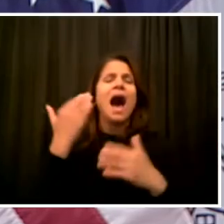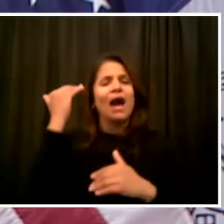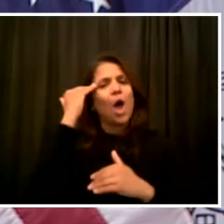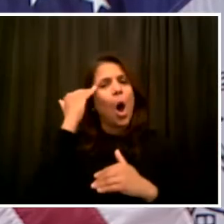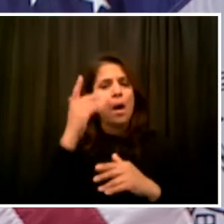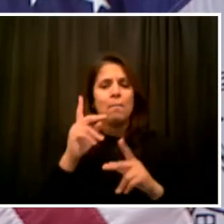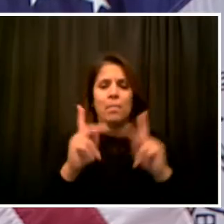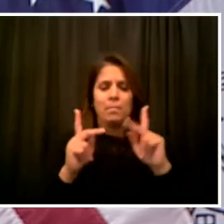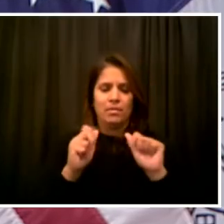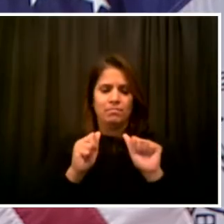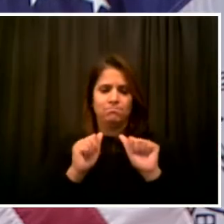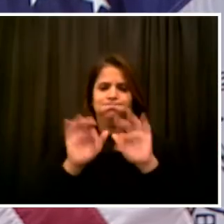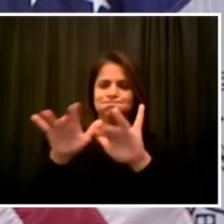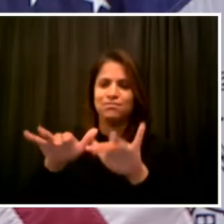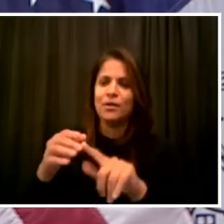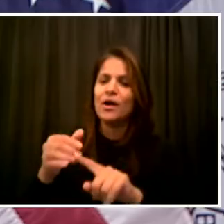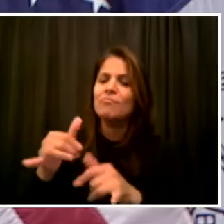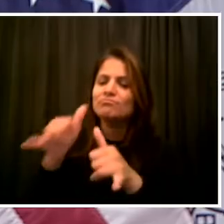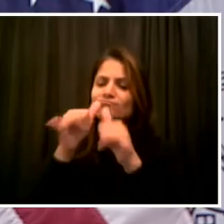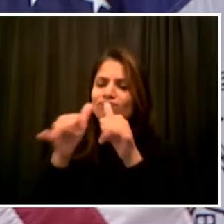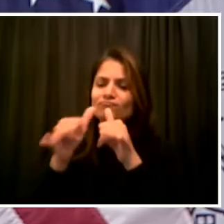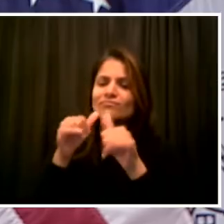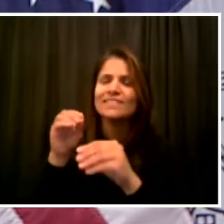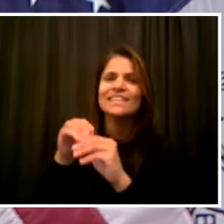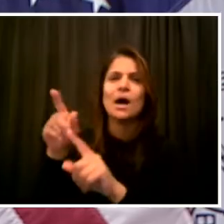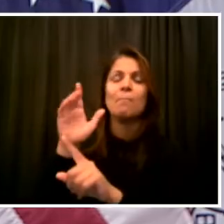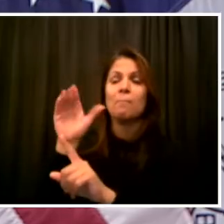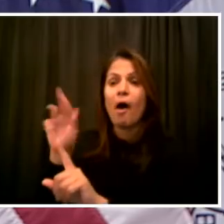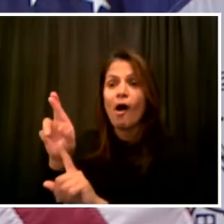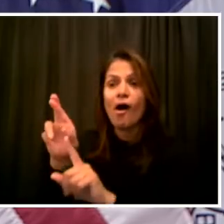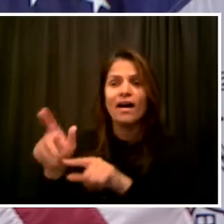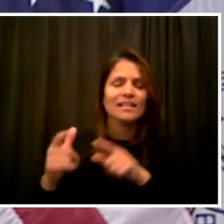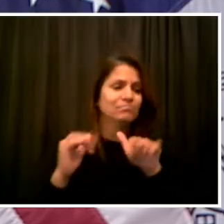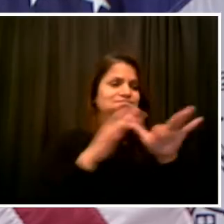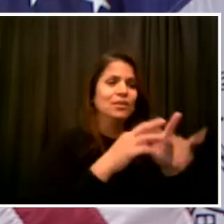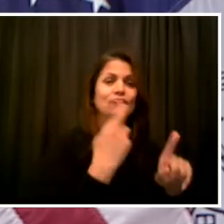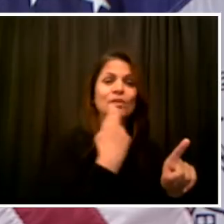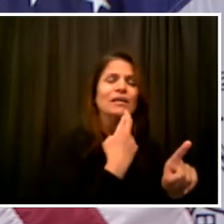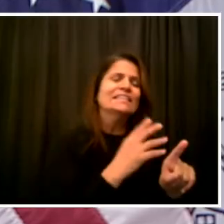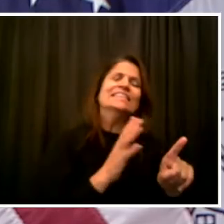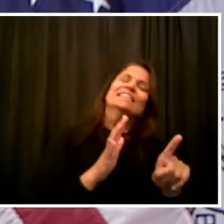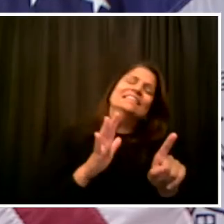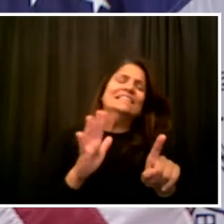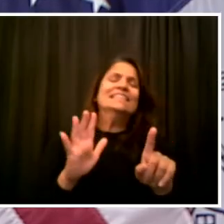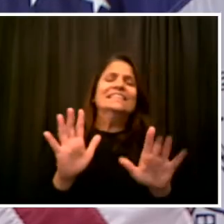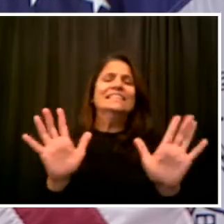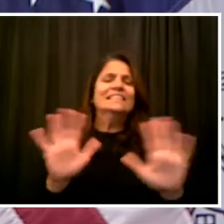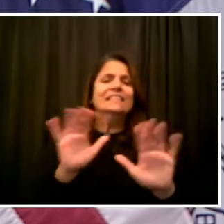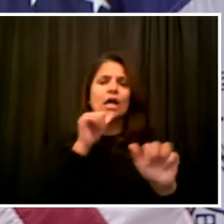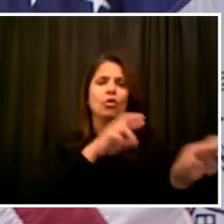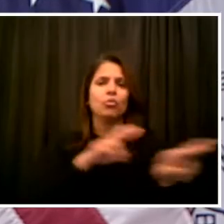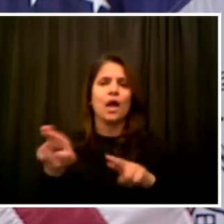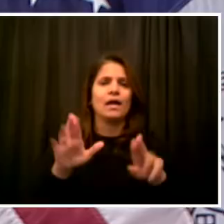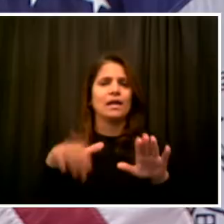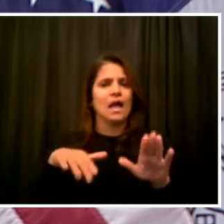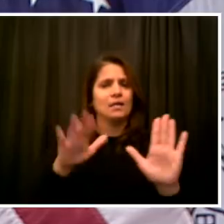BUSINESSES CAN ACTALUL BYE PROFITABLE AND THE RIGHT ATMOSPHERE, WHICH IS ONE OF THE THINGS THAT RESTAURANT AND ARB OWNERS ARE